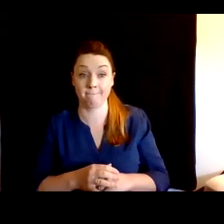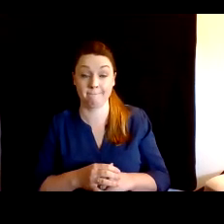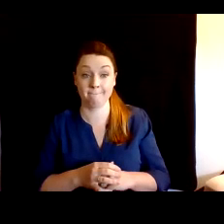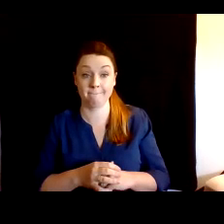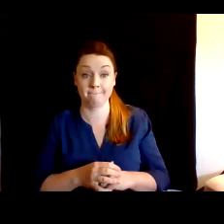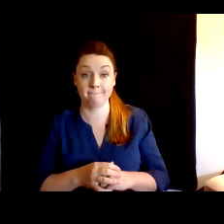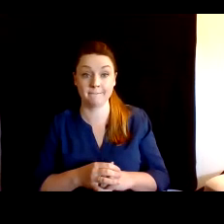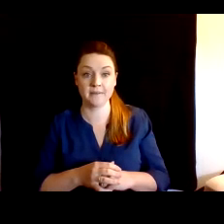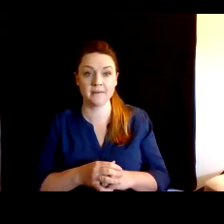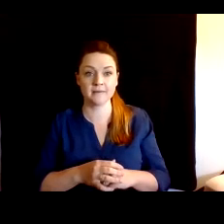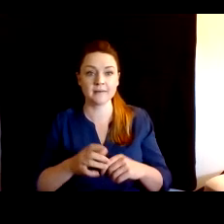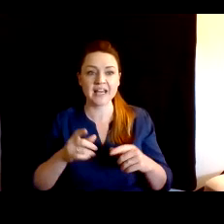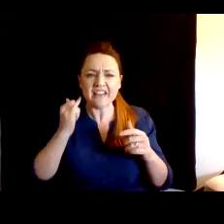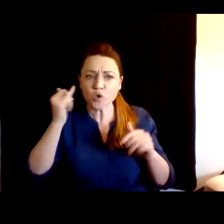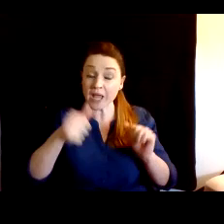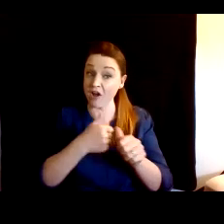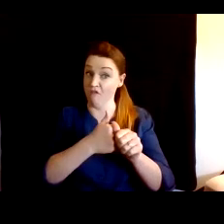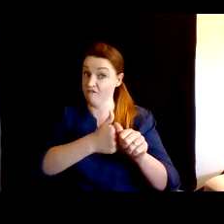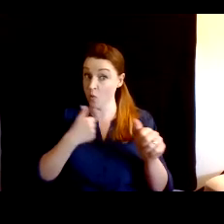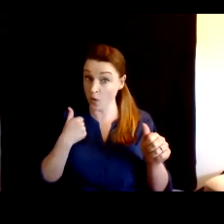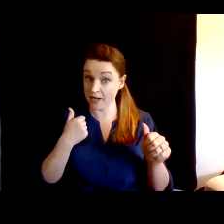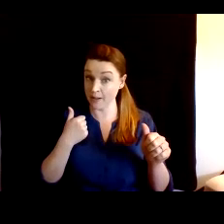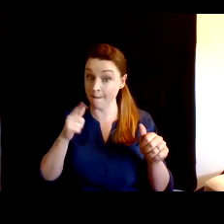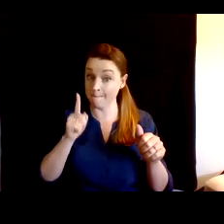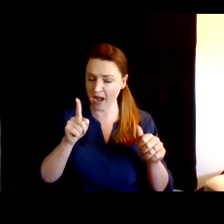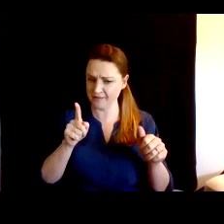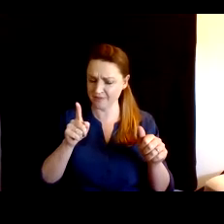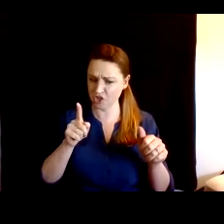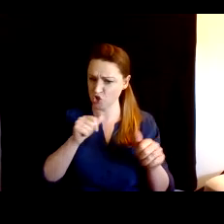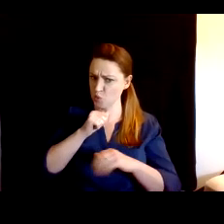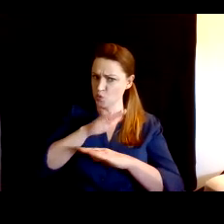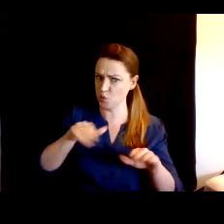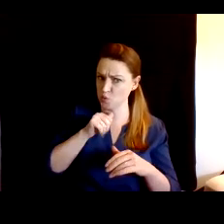and when that can be avoided and it is not, then structural violence is present.